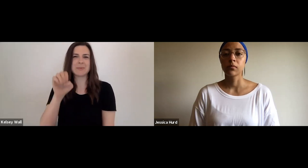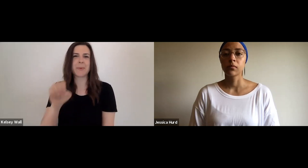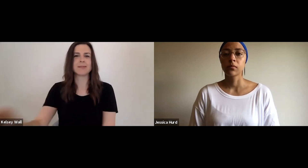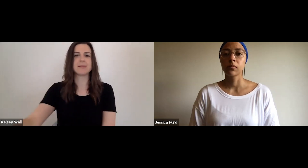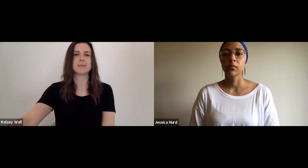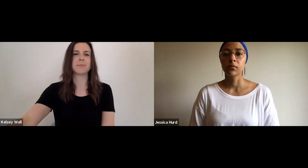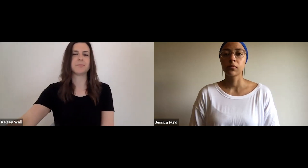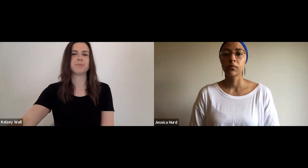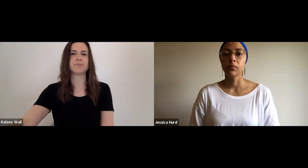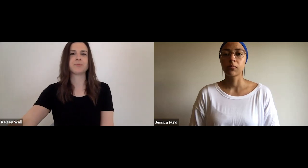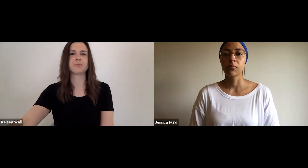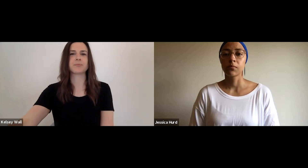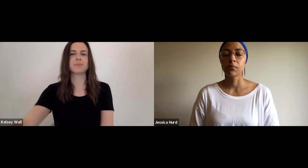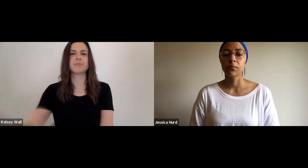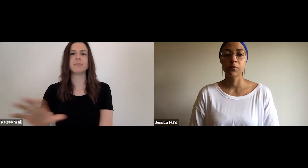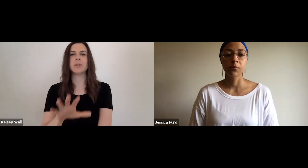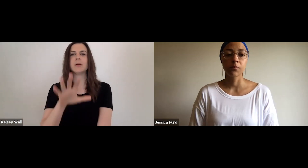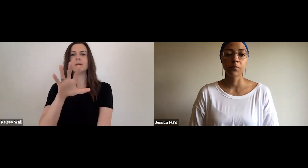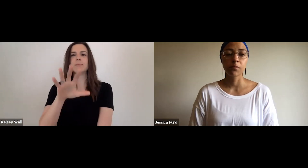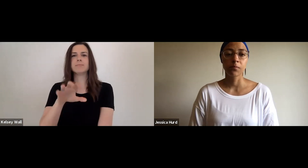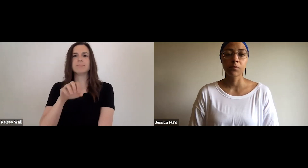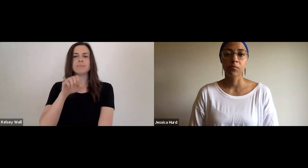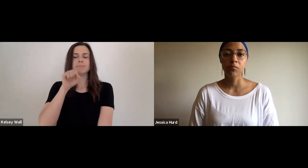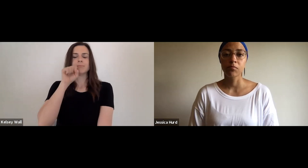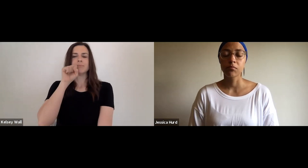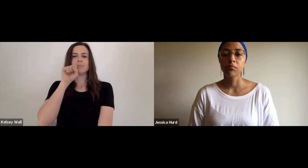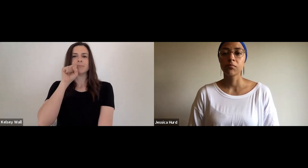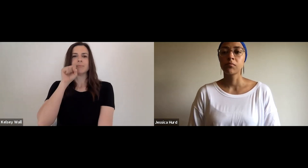Notice your space and what colors are there.